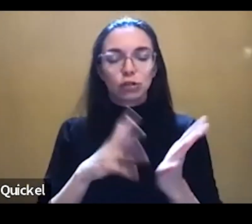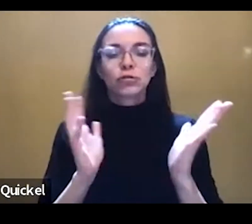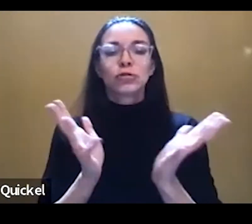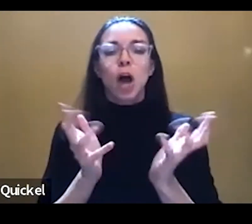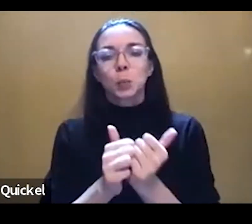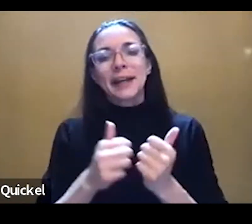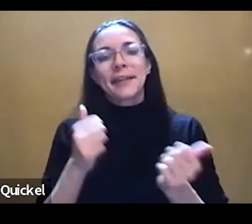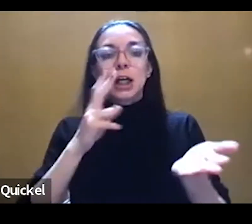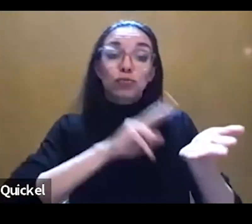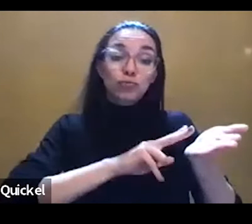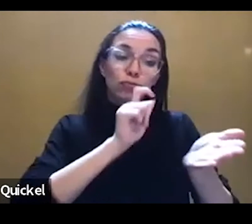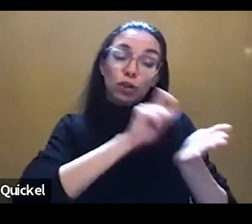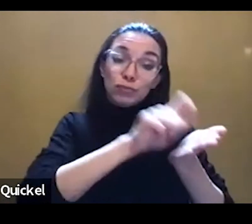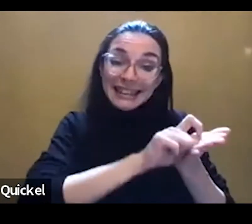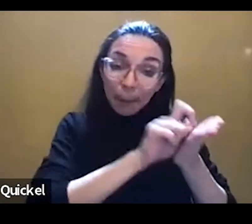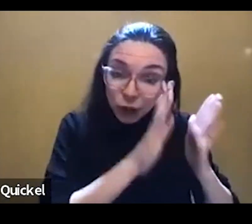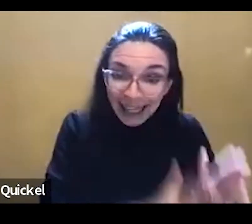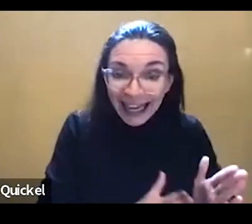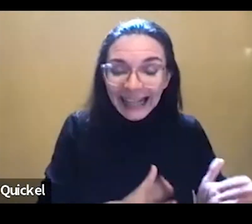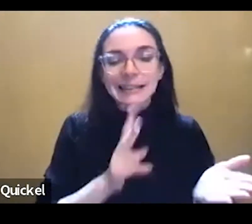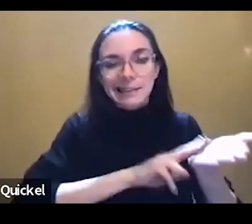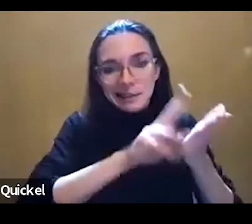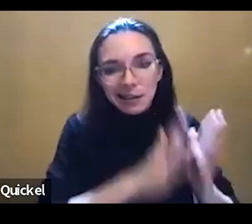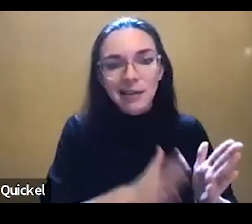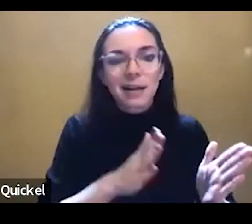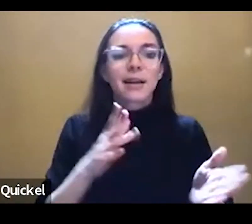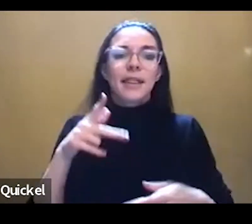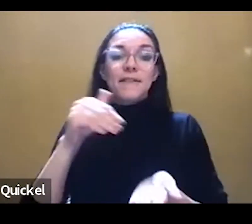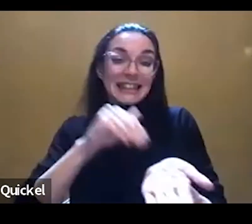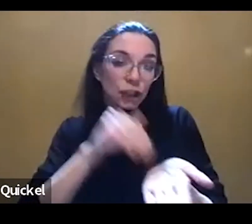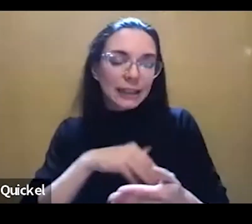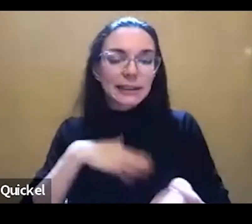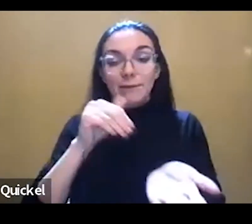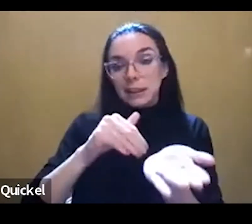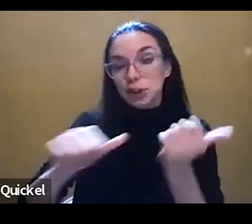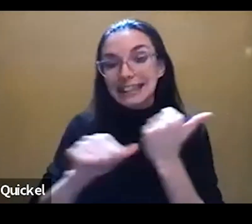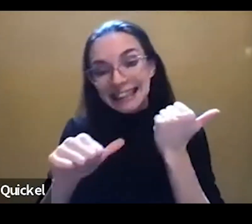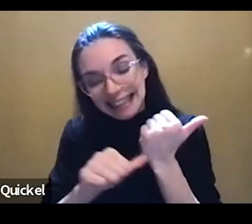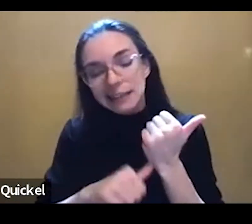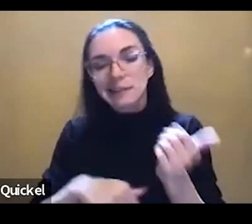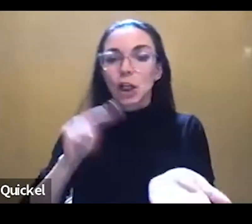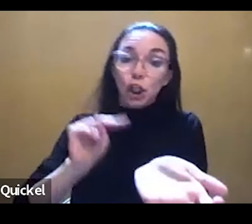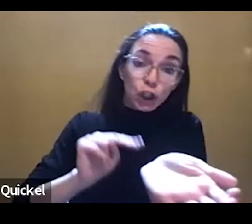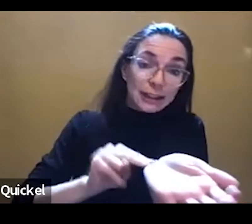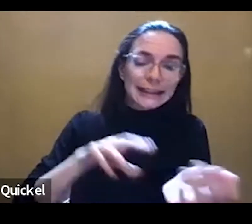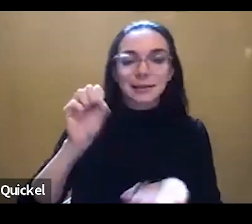receptionists, physicians, physician assistants, nurses, social worker in the